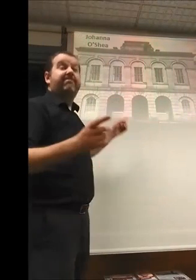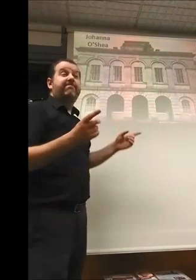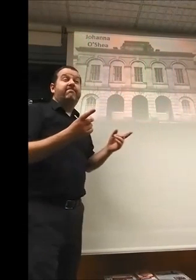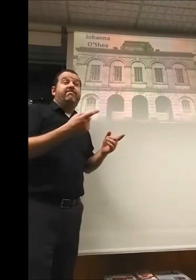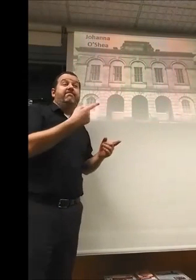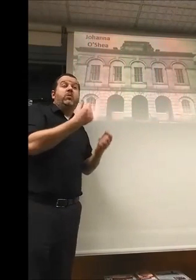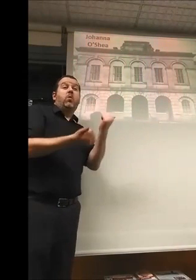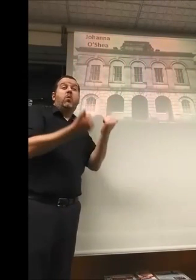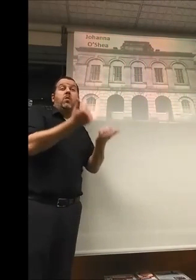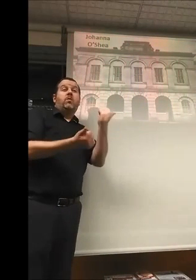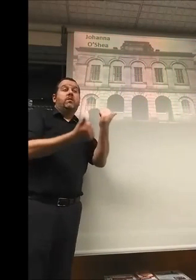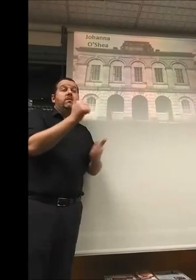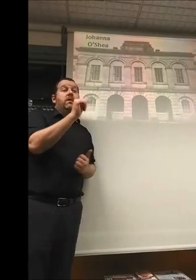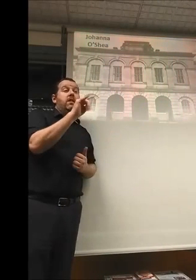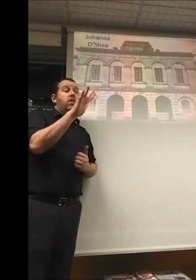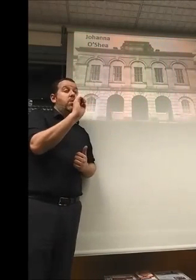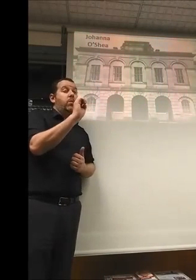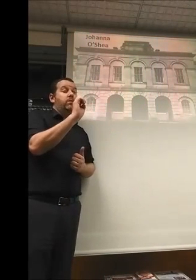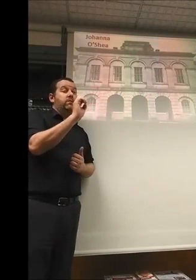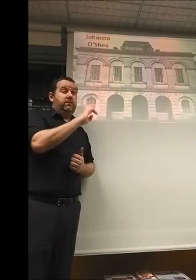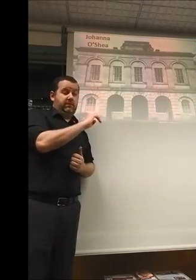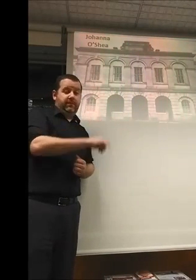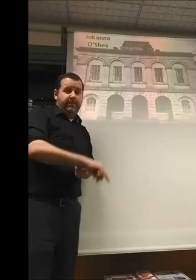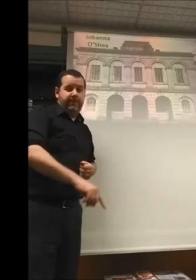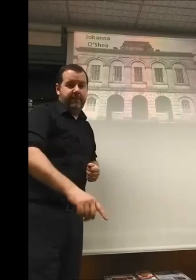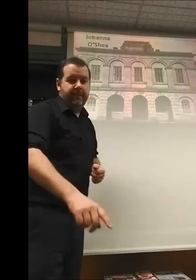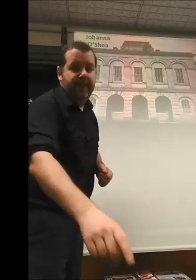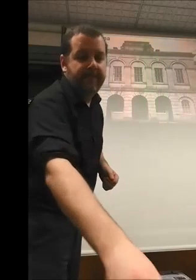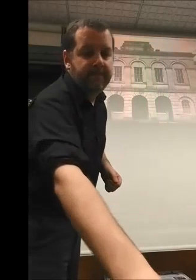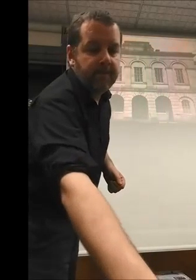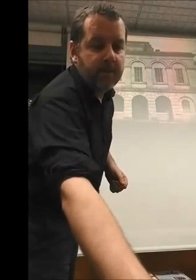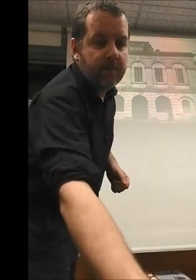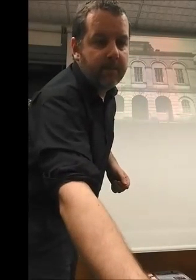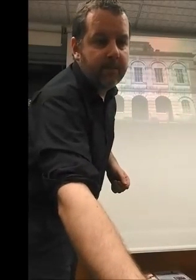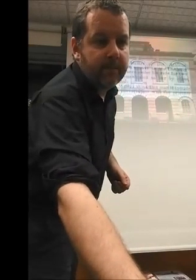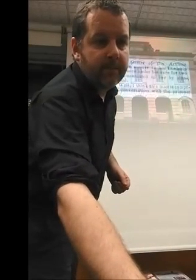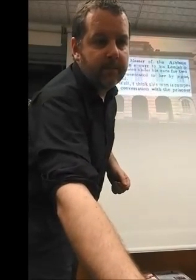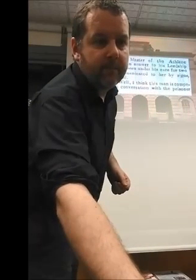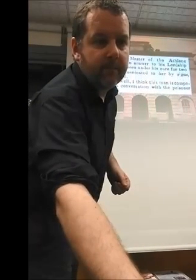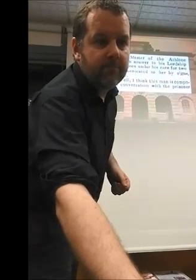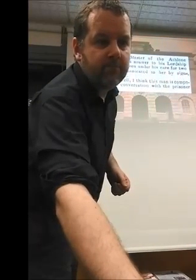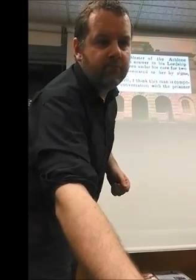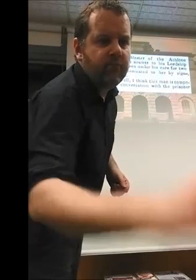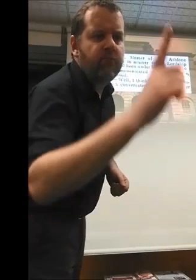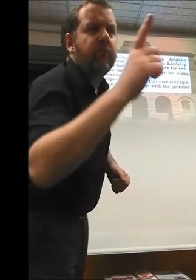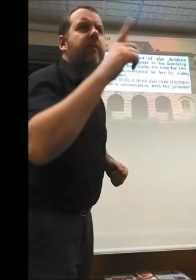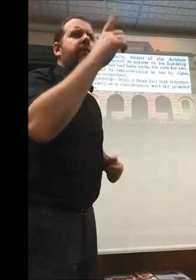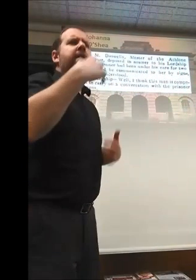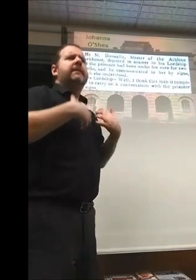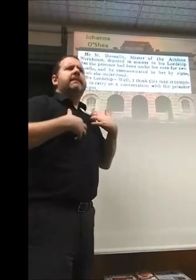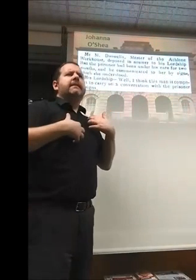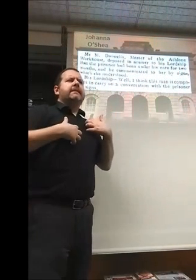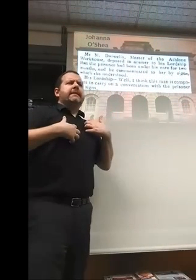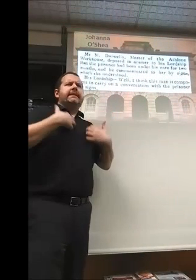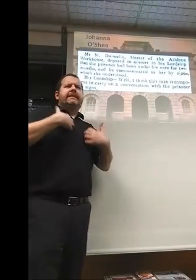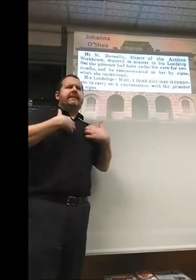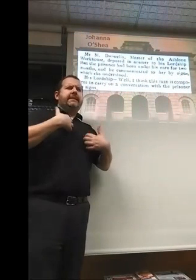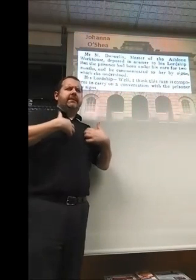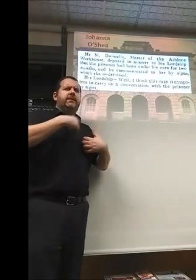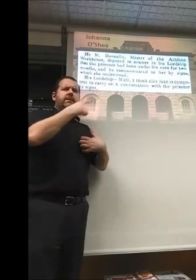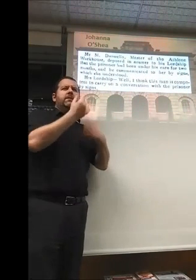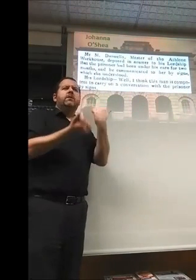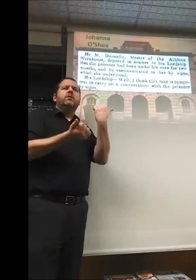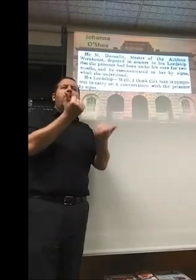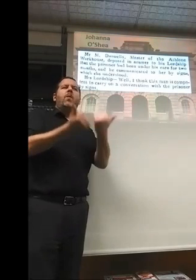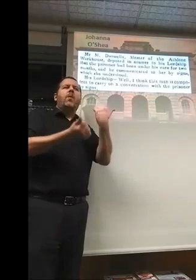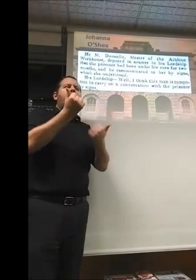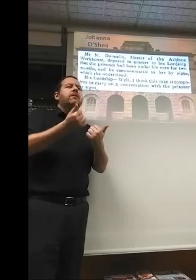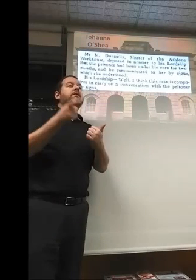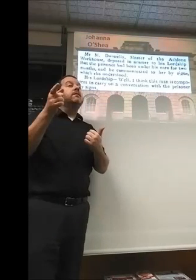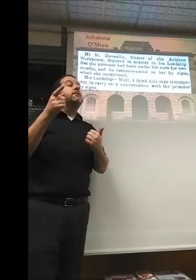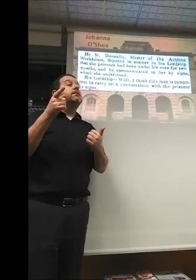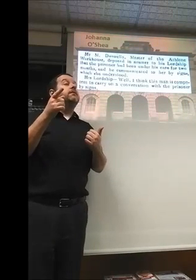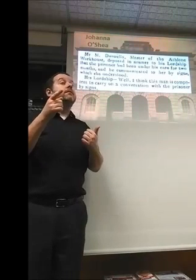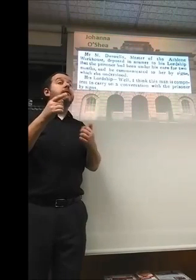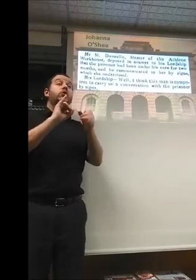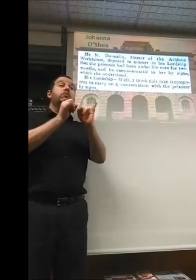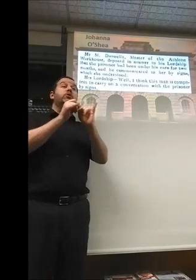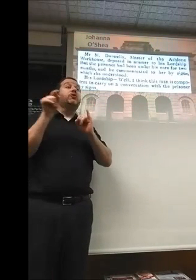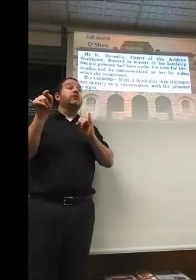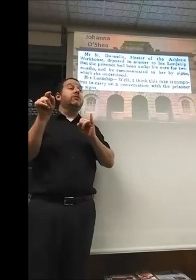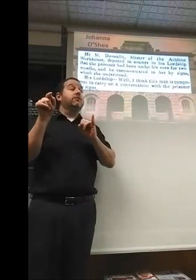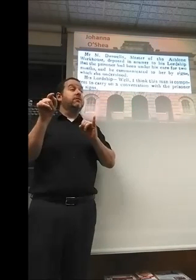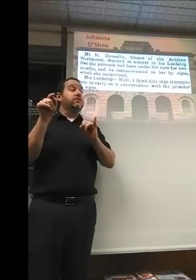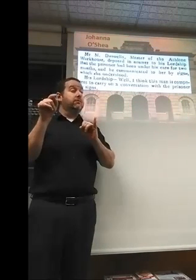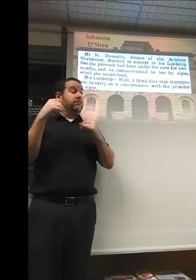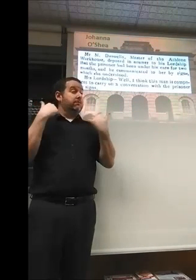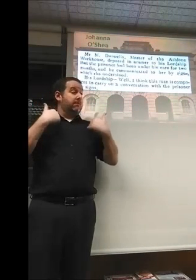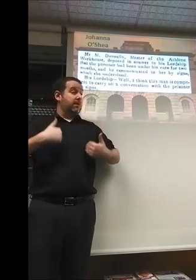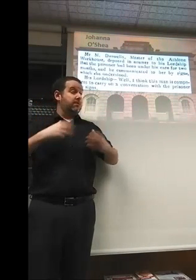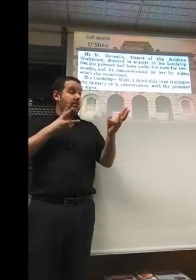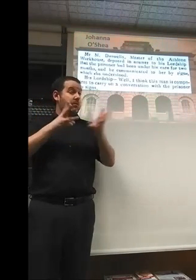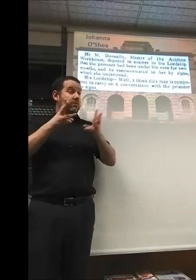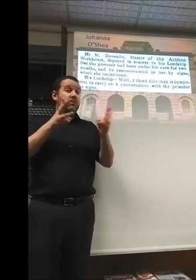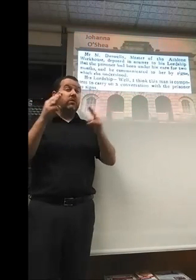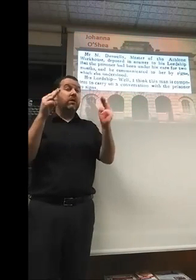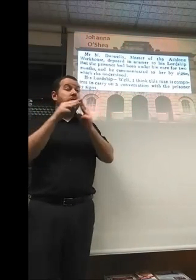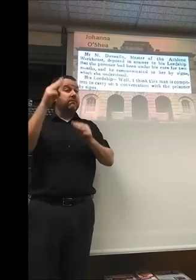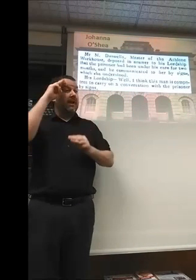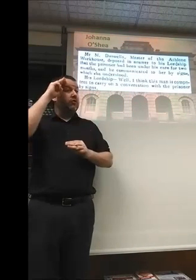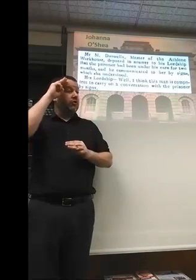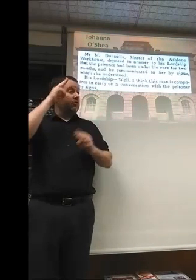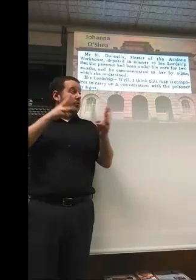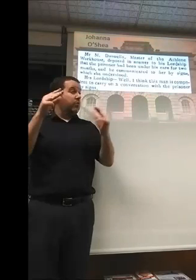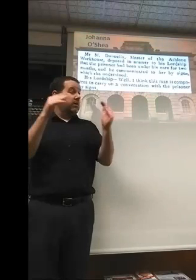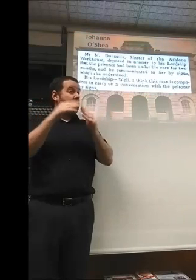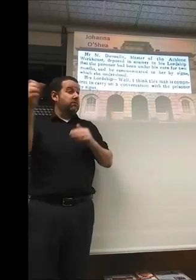So in 1895 James didn’t really have anywhere to live so he wandered around Ireland and